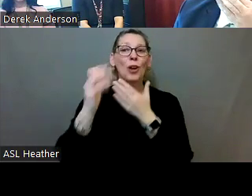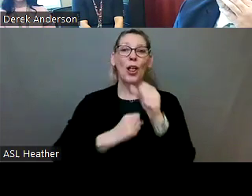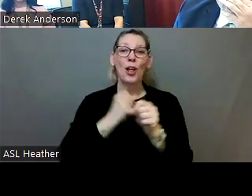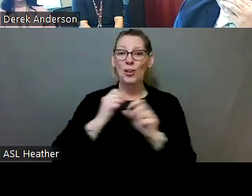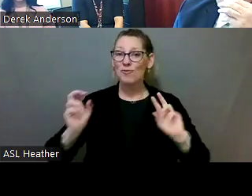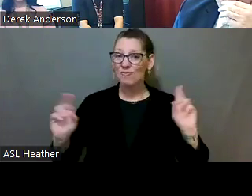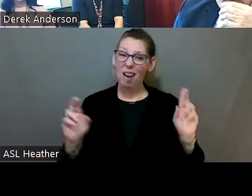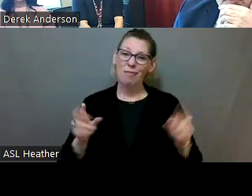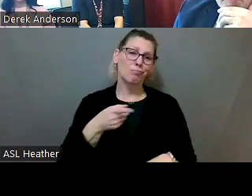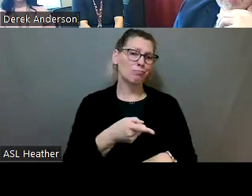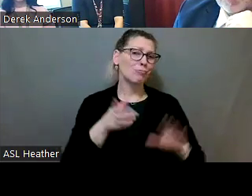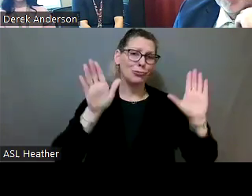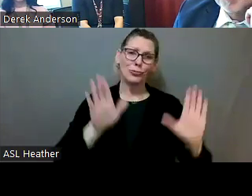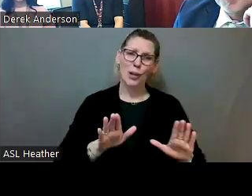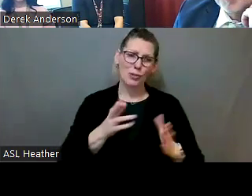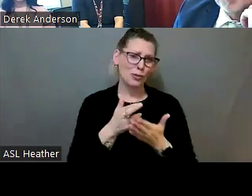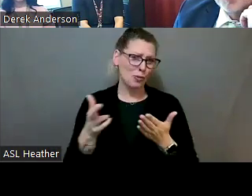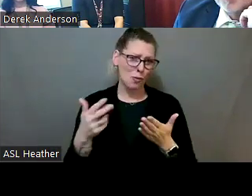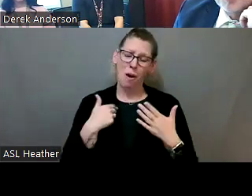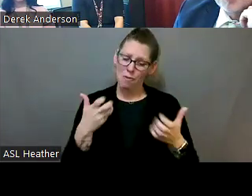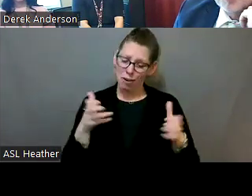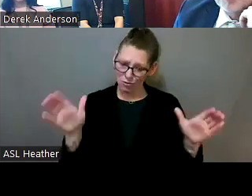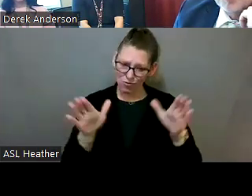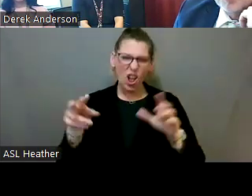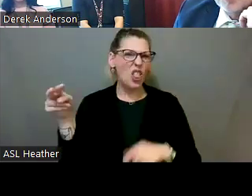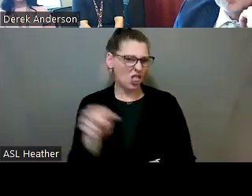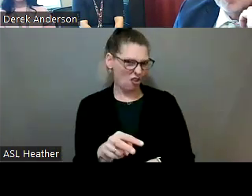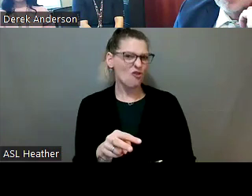a great resource and I really want to encourage you to just take a look at it